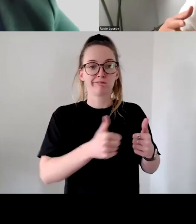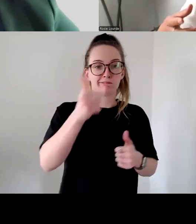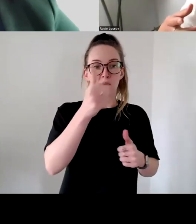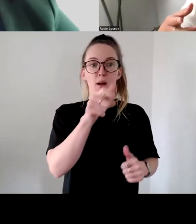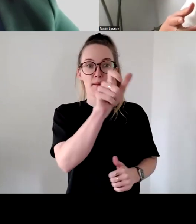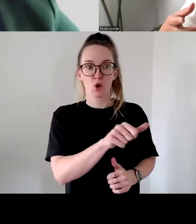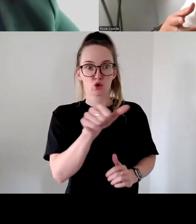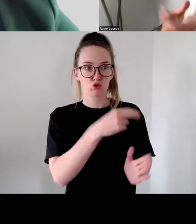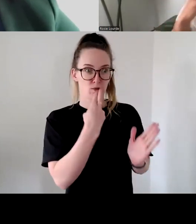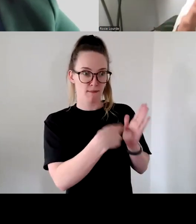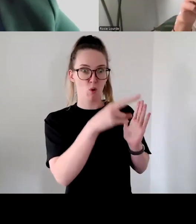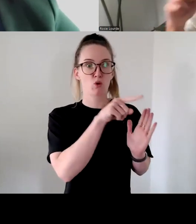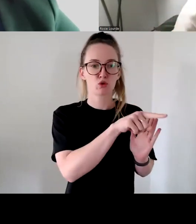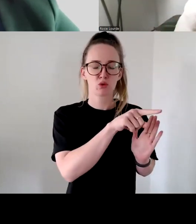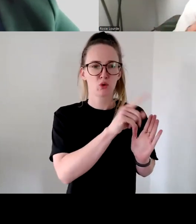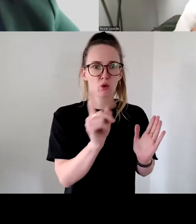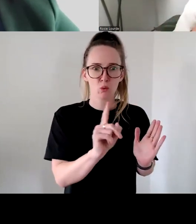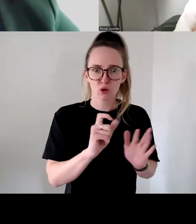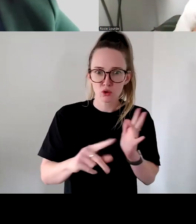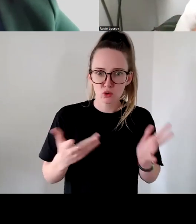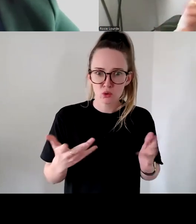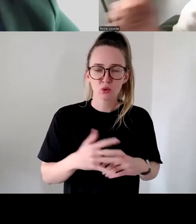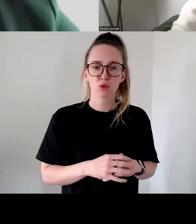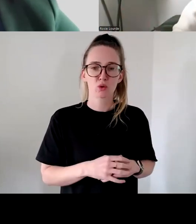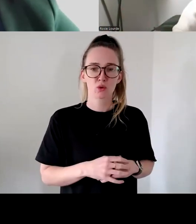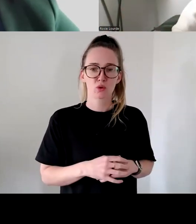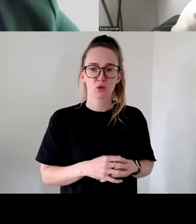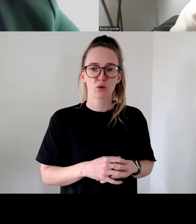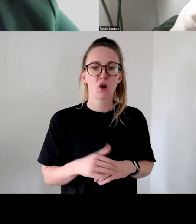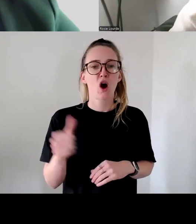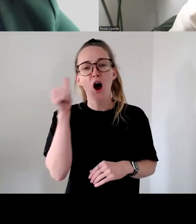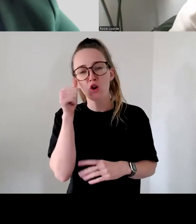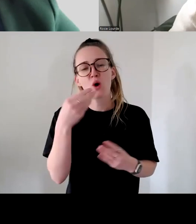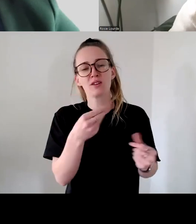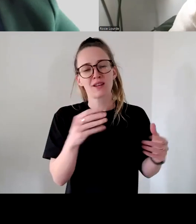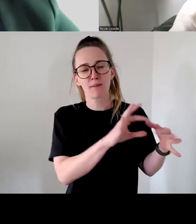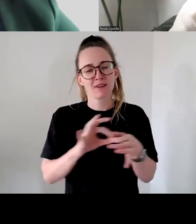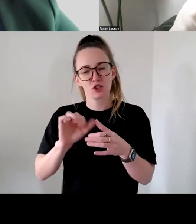in that situation? I know that will possibly loop around to some of the answers you have given but